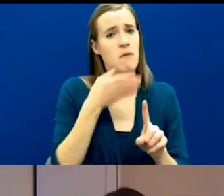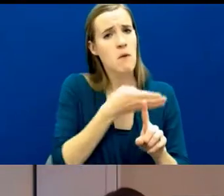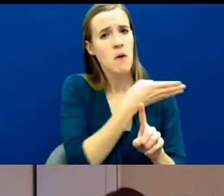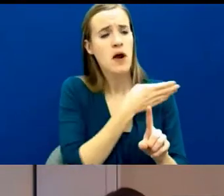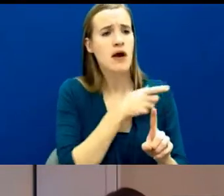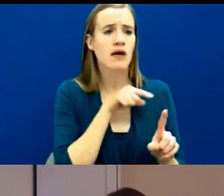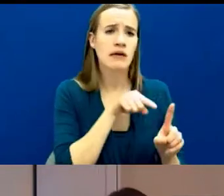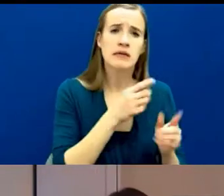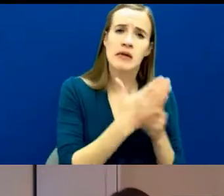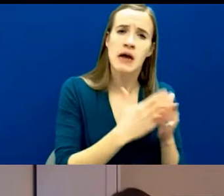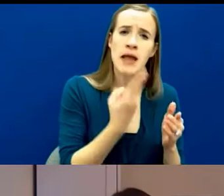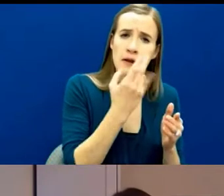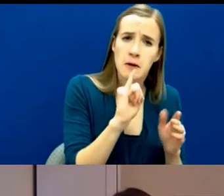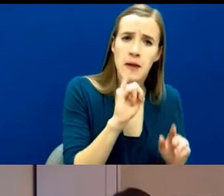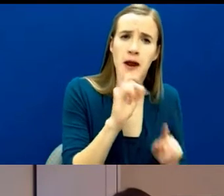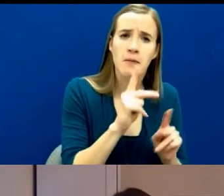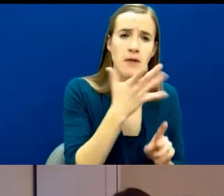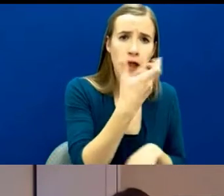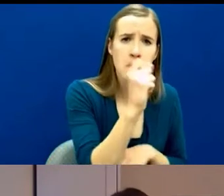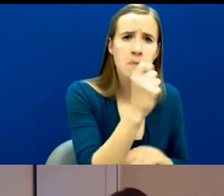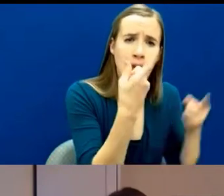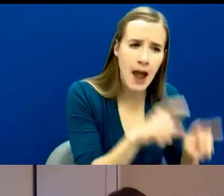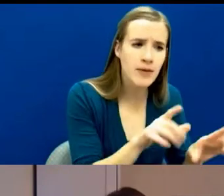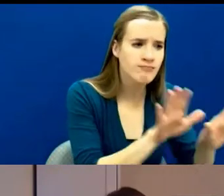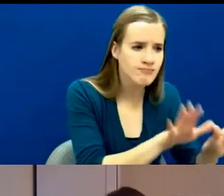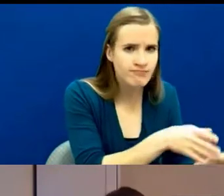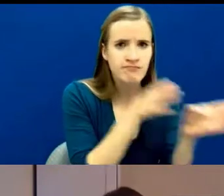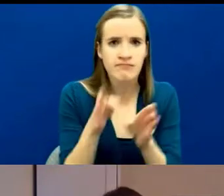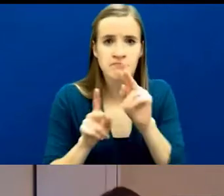taken. But this was really the first major event where many disability groups